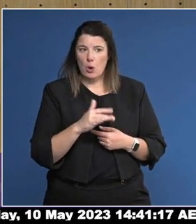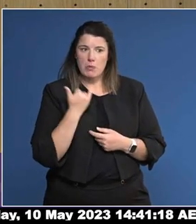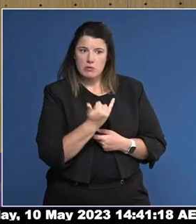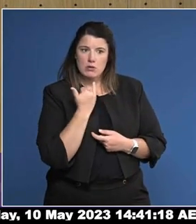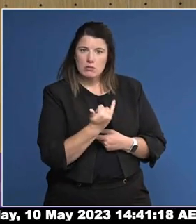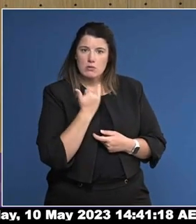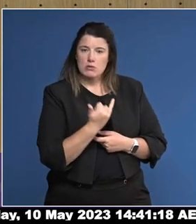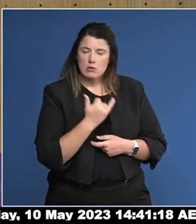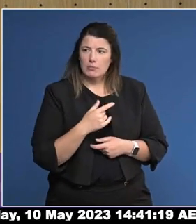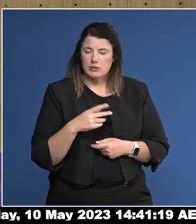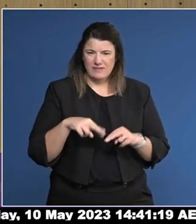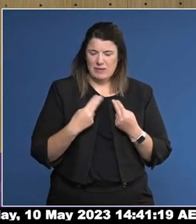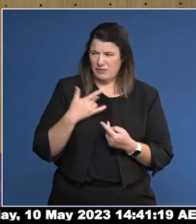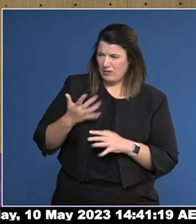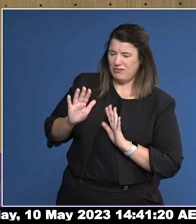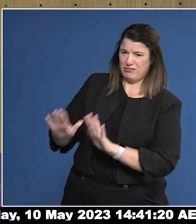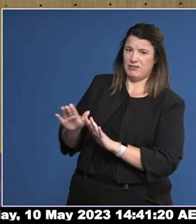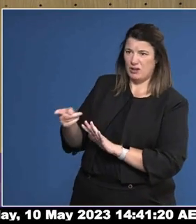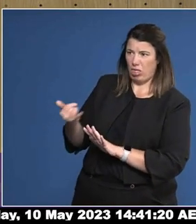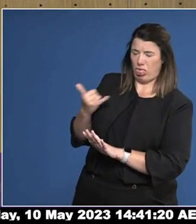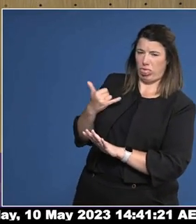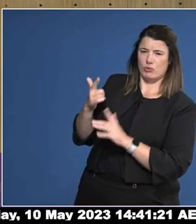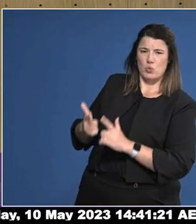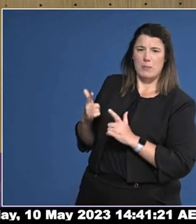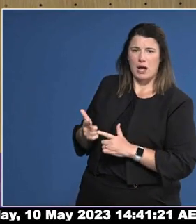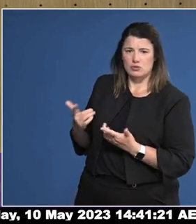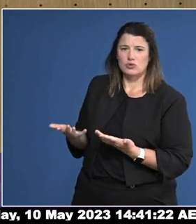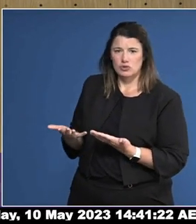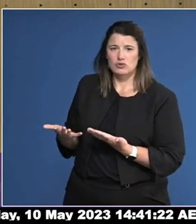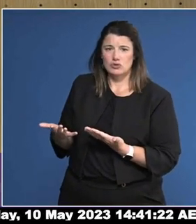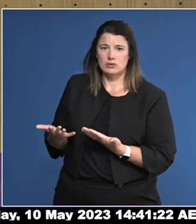we'd been harassing them in our attempts to assist them and to follow them when we saw